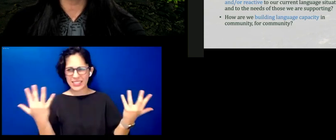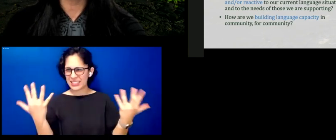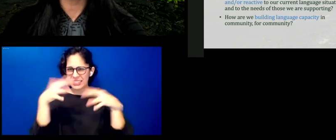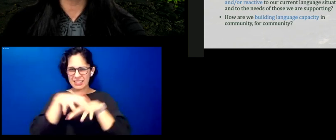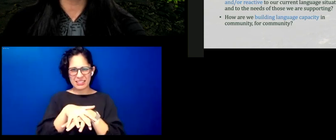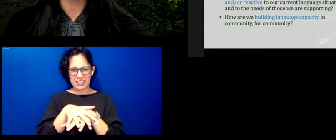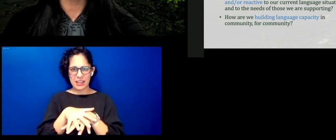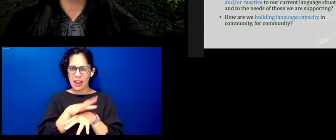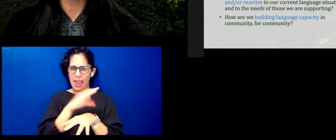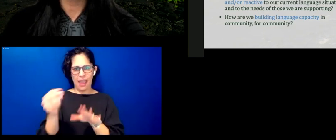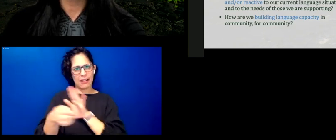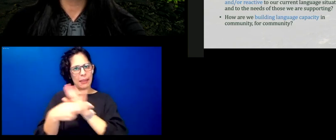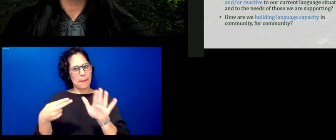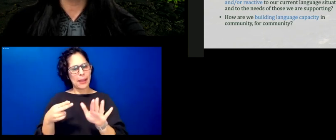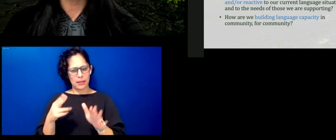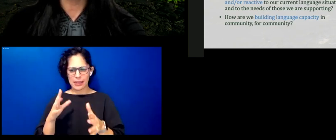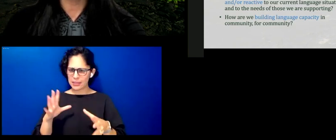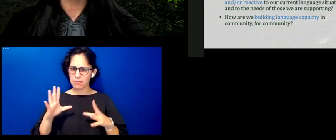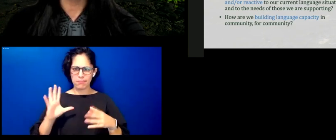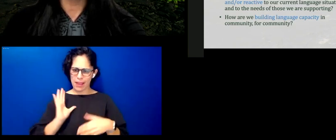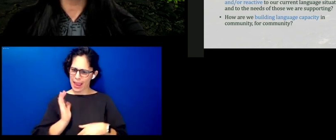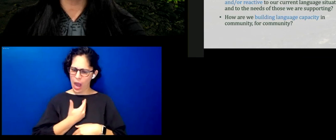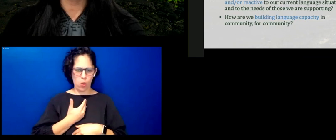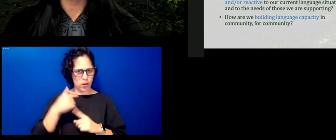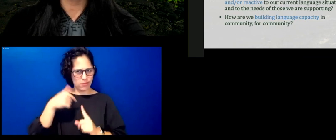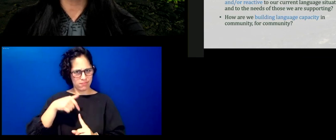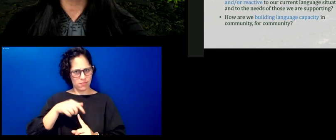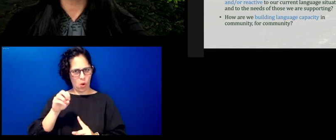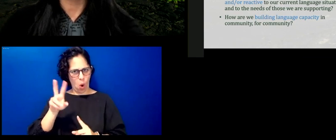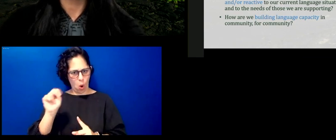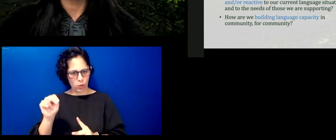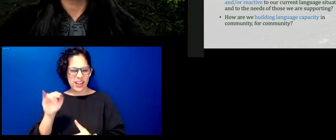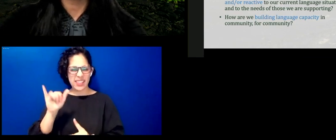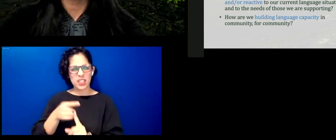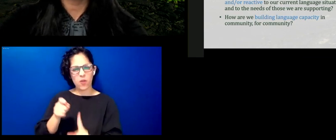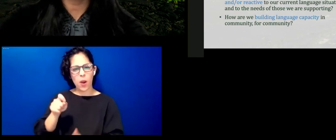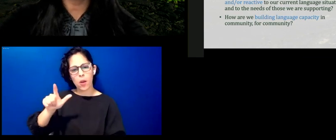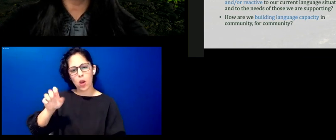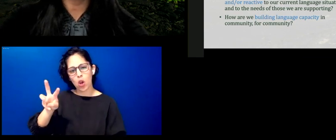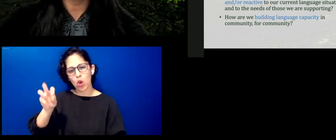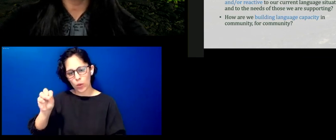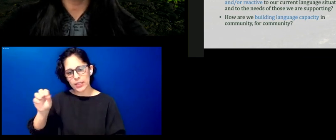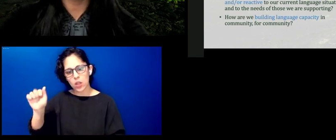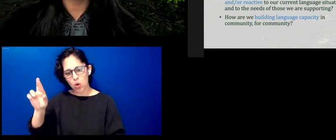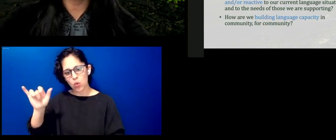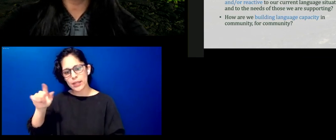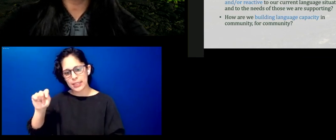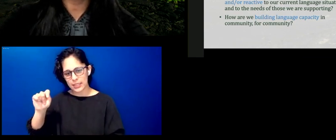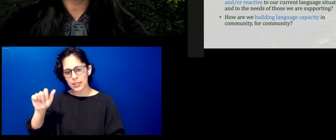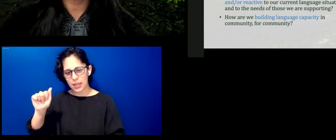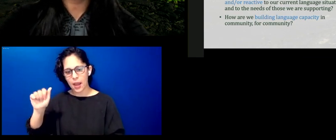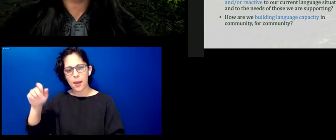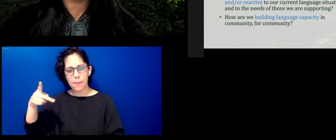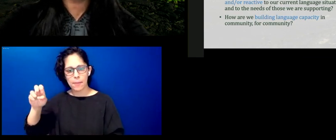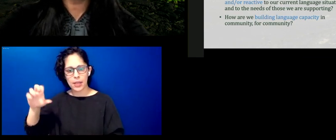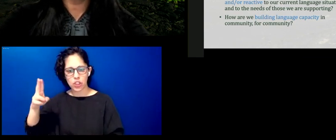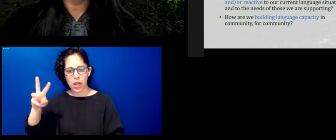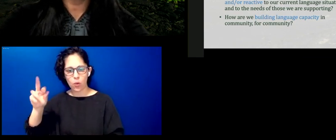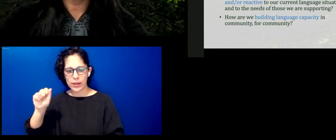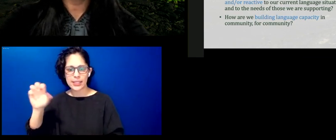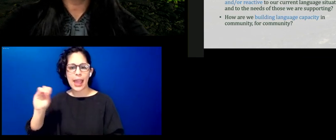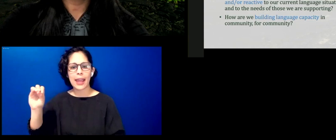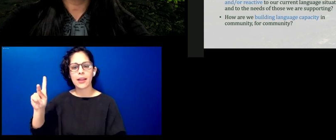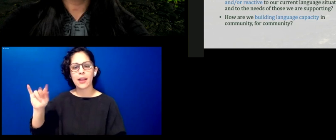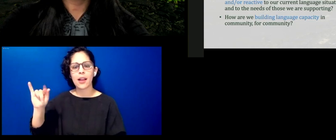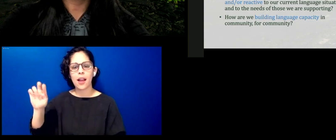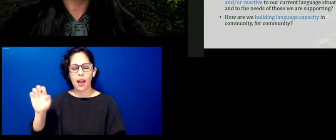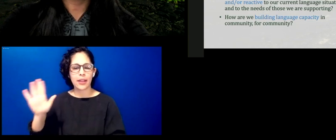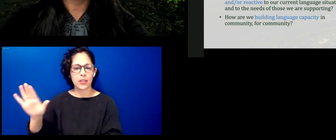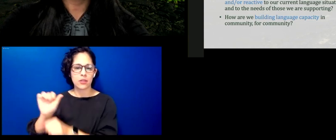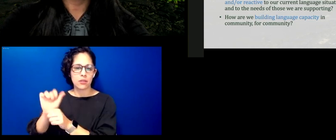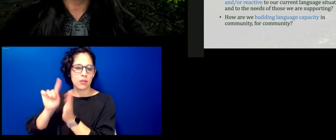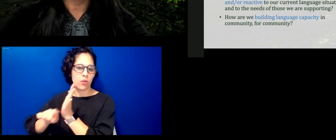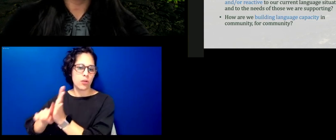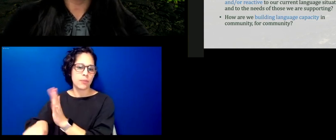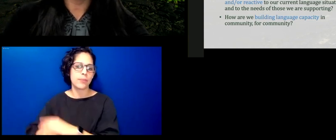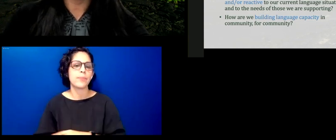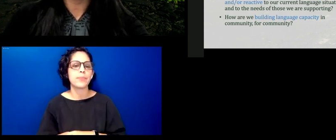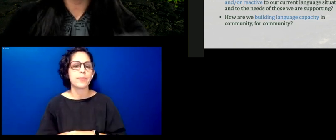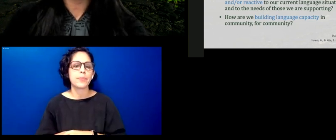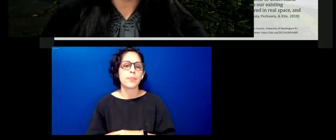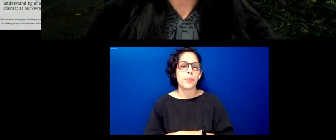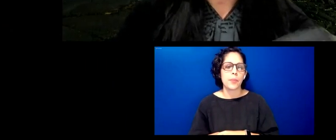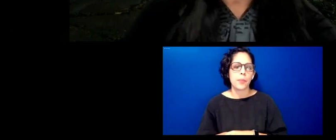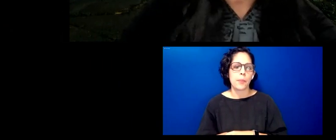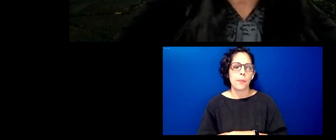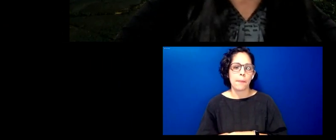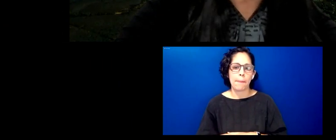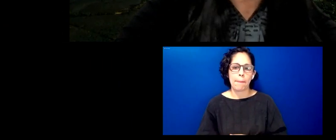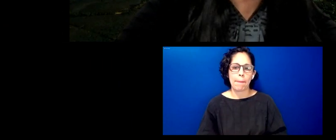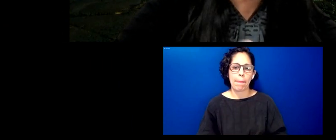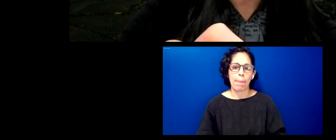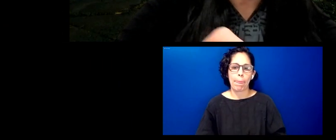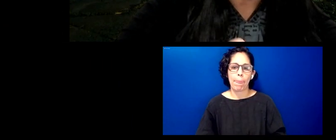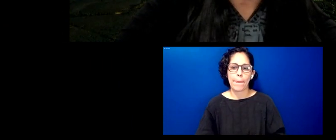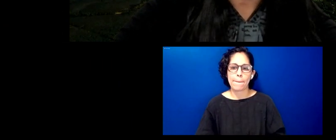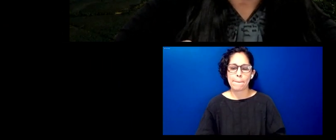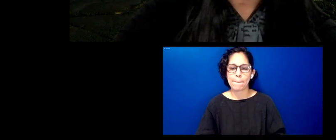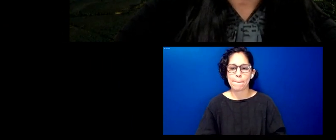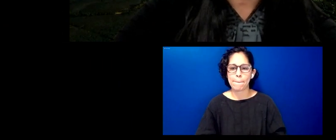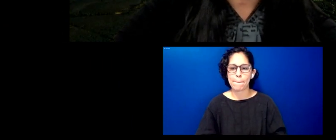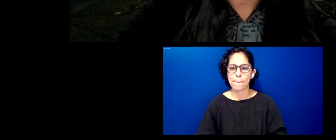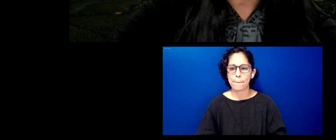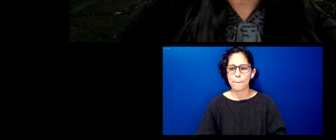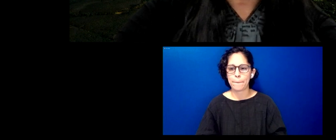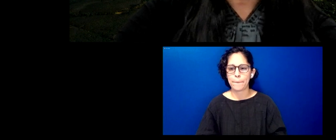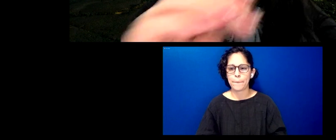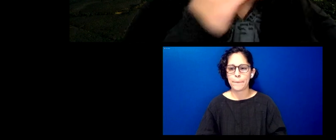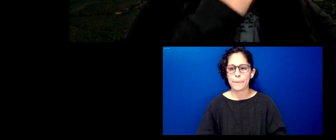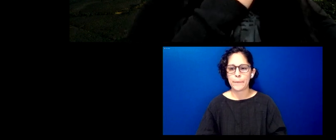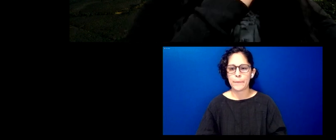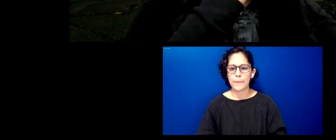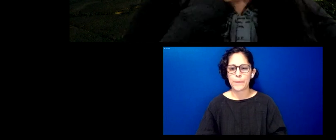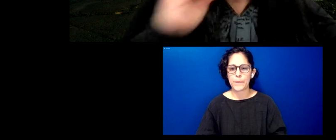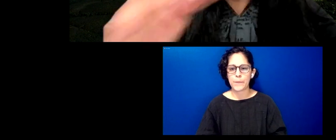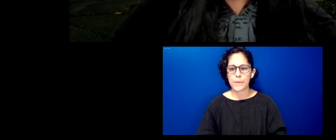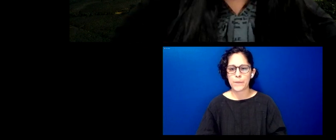it as our own and this is from luis arista petraeus and kites work